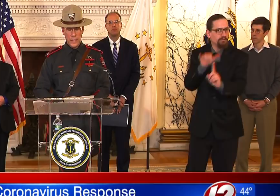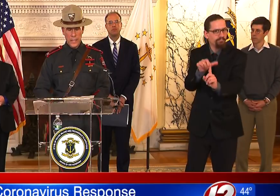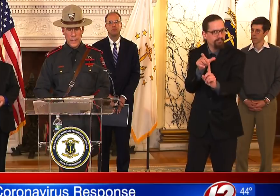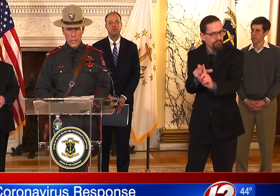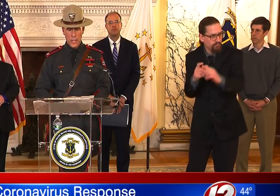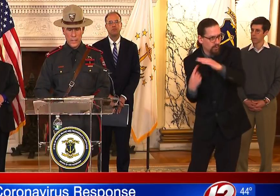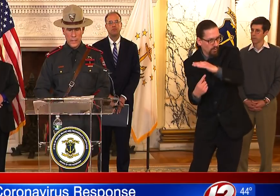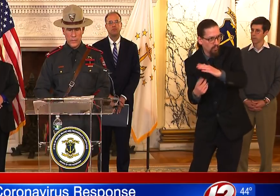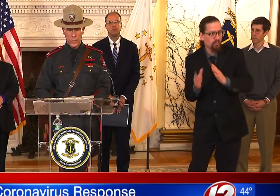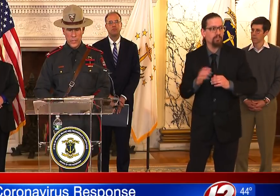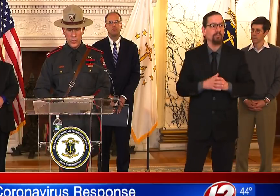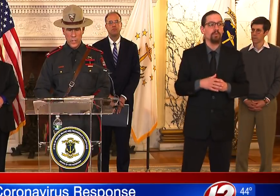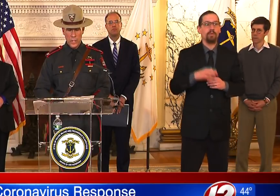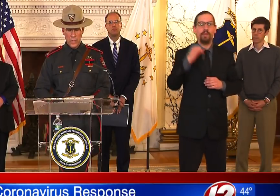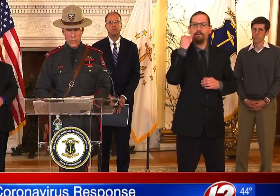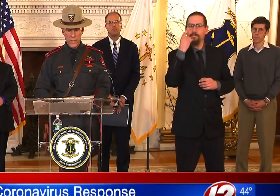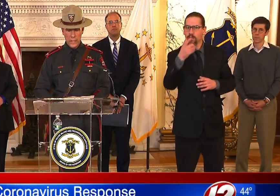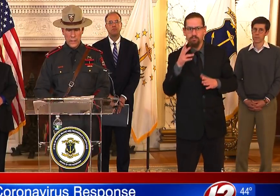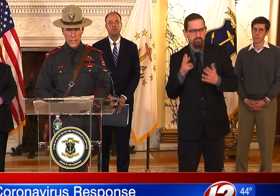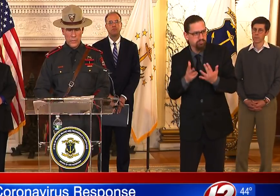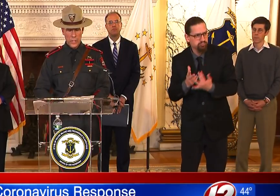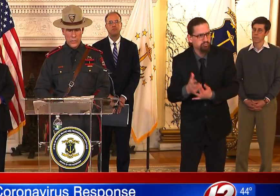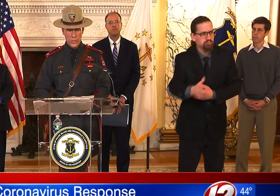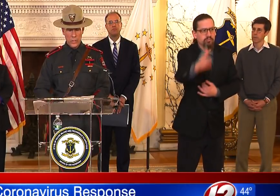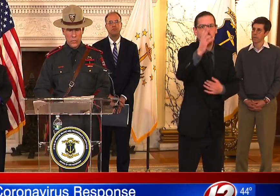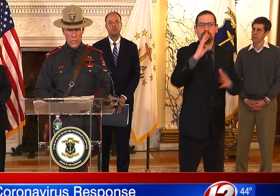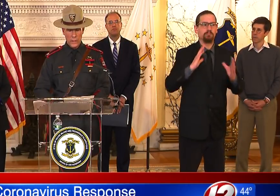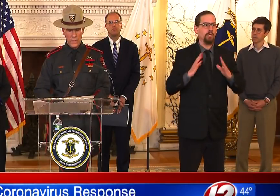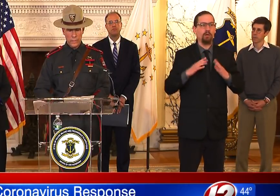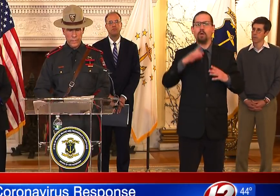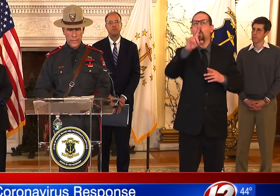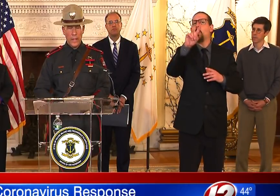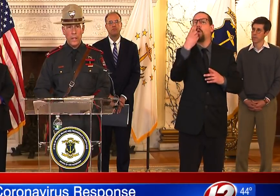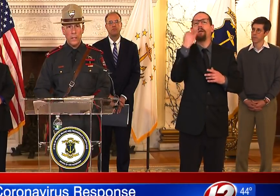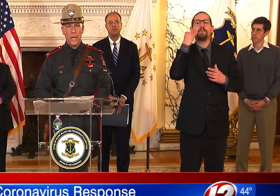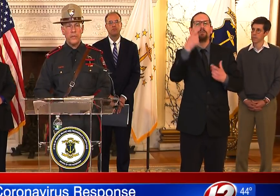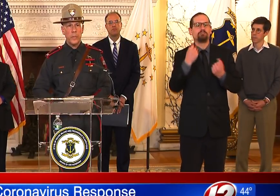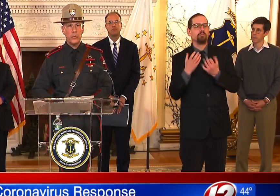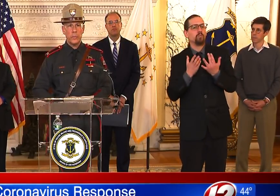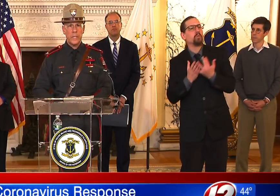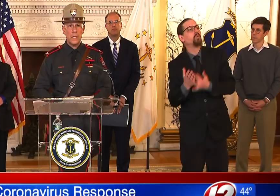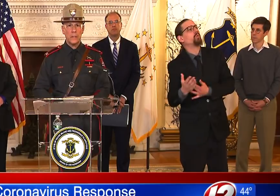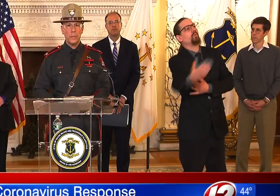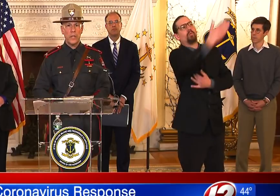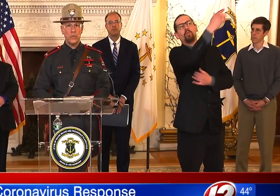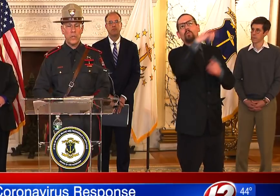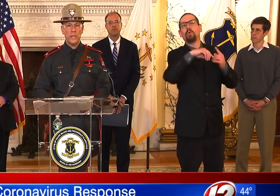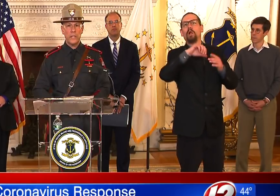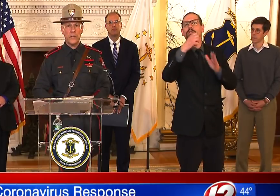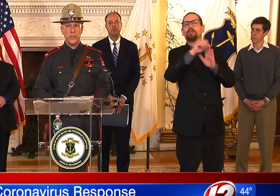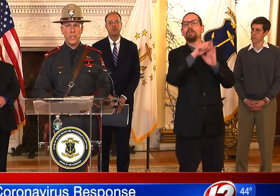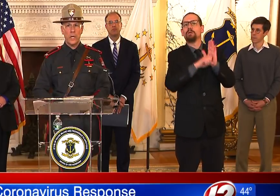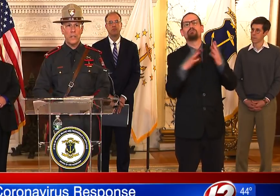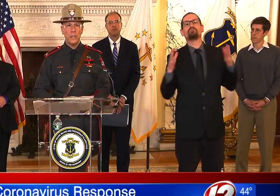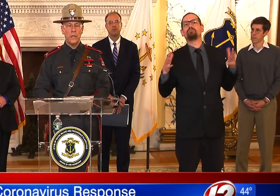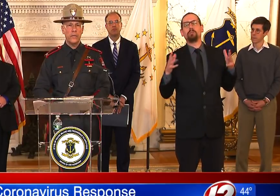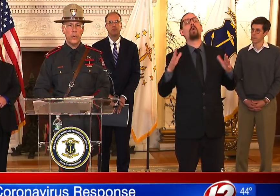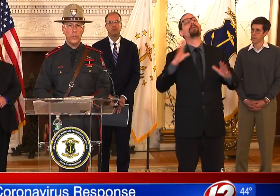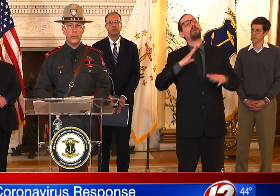ISLAND WILL BE INFORMED THAT THEY WILL BE REQUIRED TO SELF-QUARANTINE FOR 14 DAYS. THEY WILL BE ASKED TO PROVIDE THEIR CONTACT INFORMATION AND INTENDED DESTINATION IN RHODE